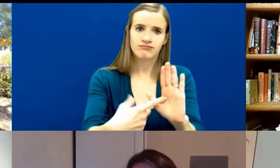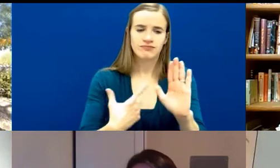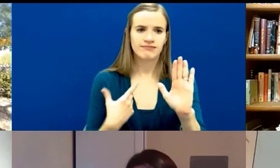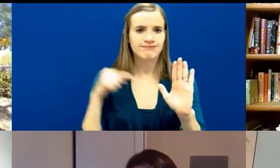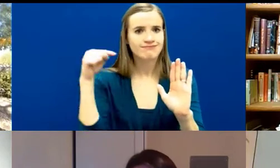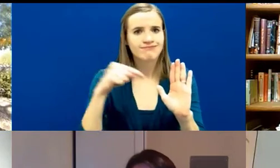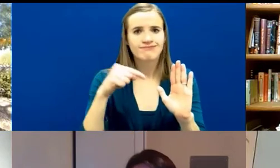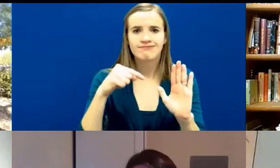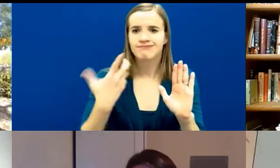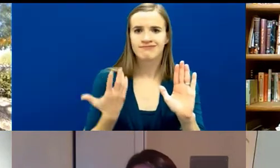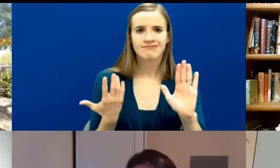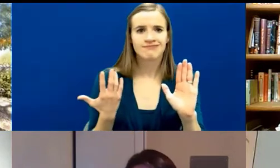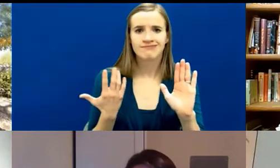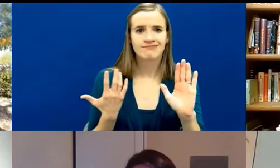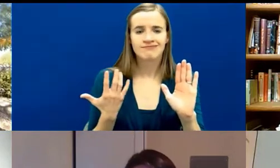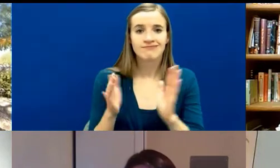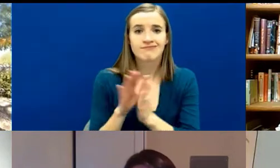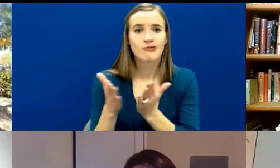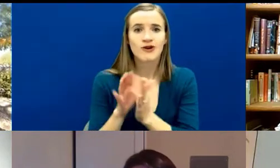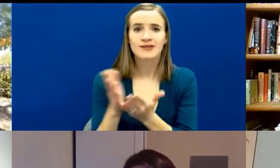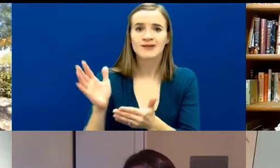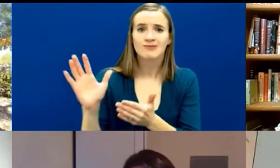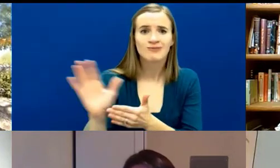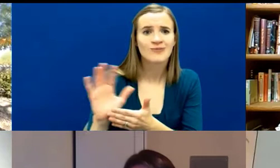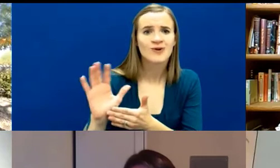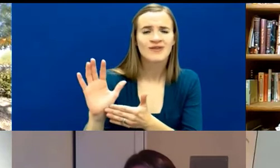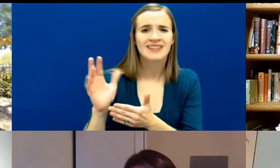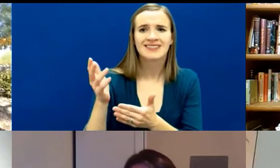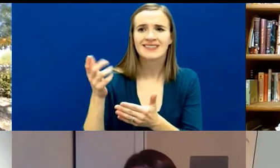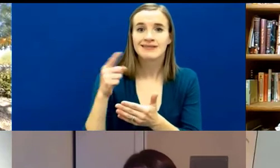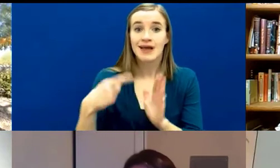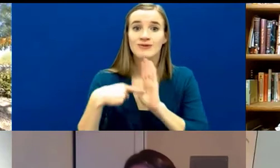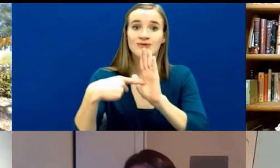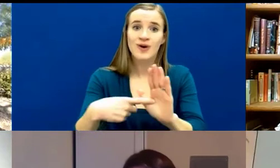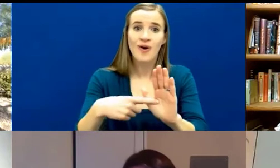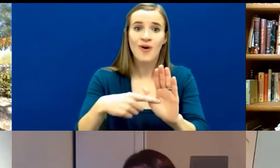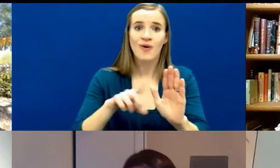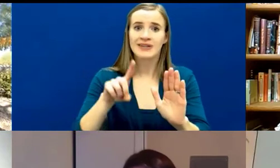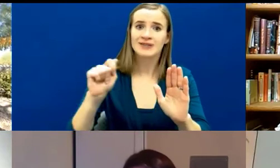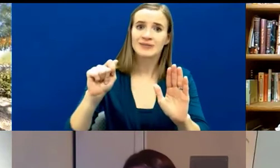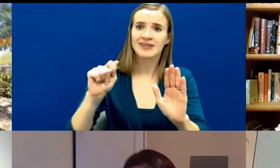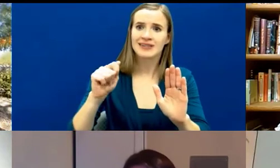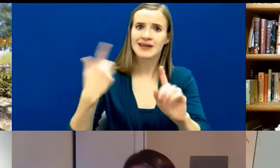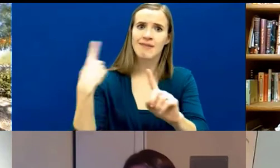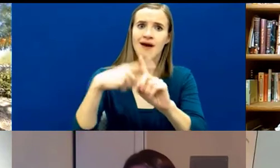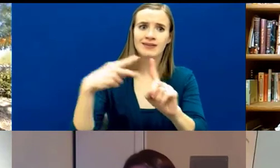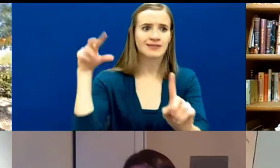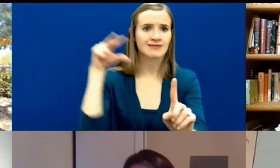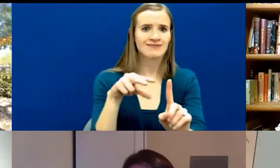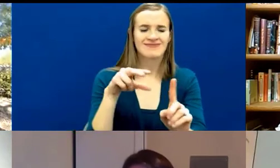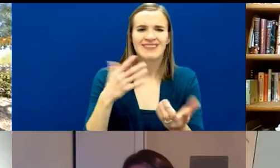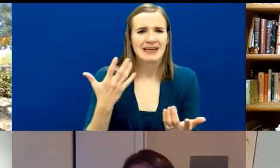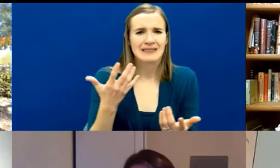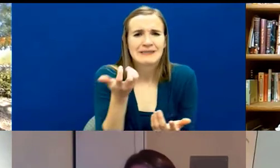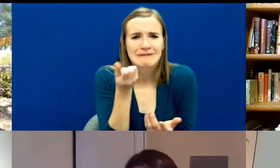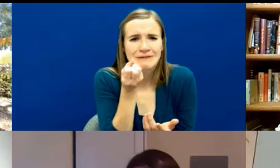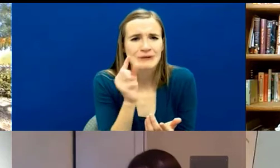few positive representation of media, about disability, you know, in in the